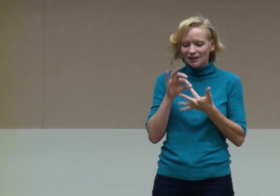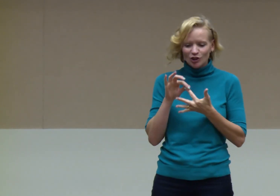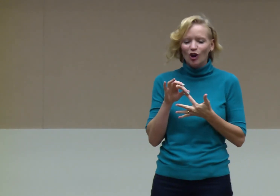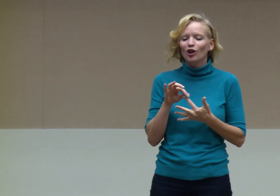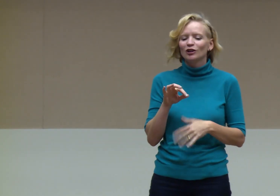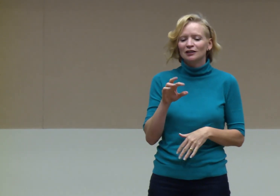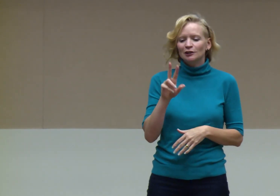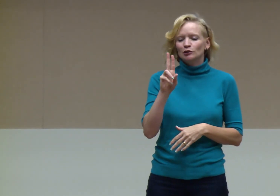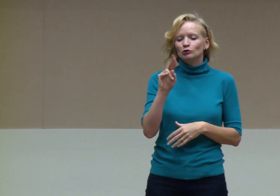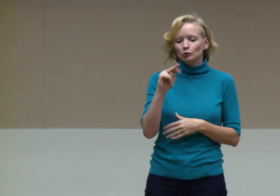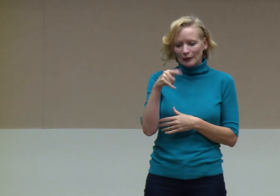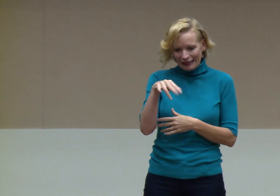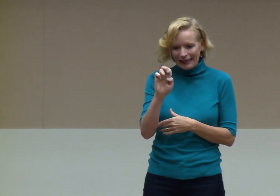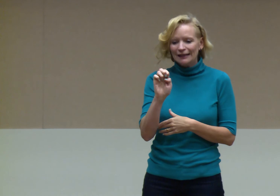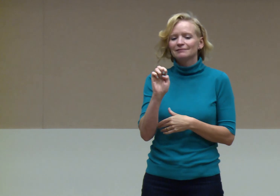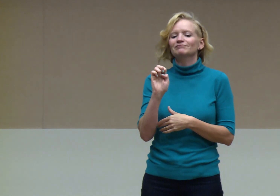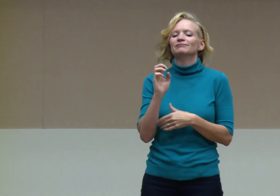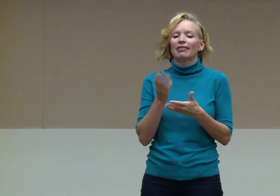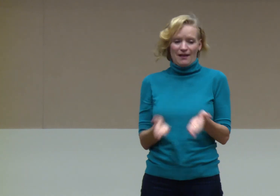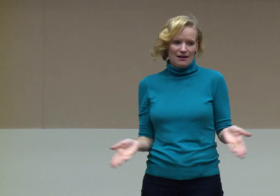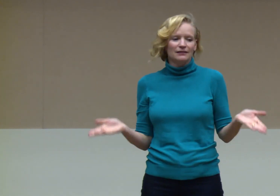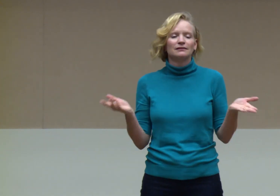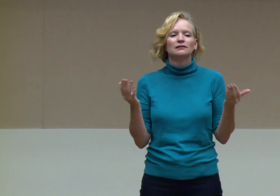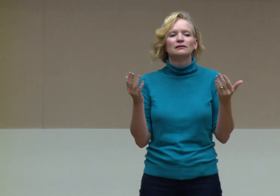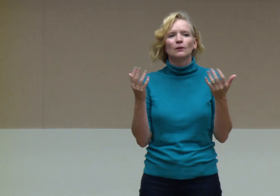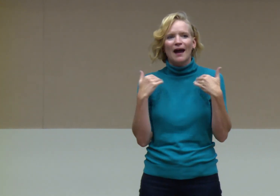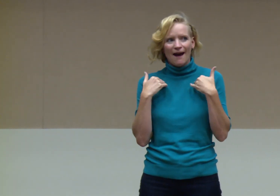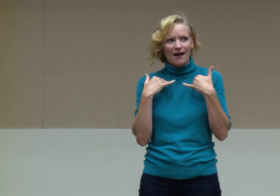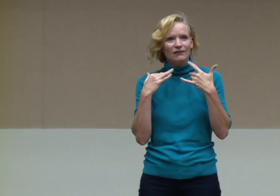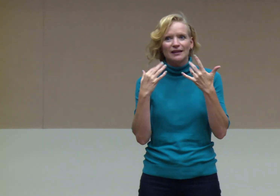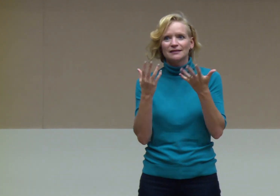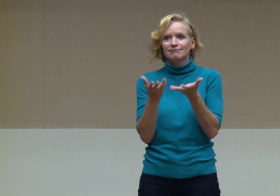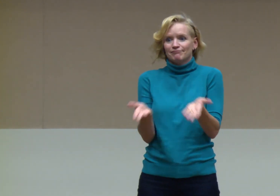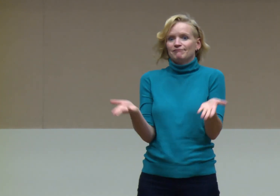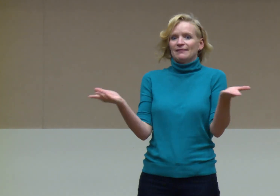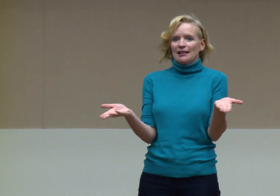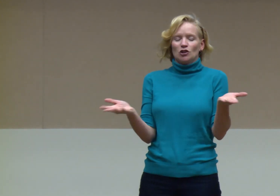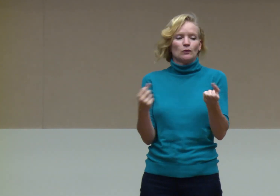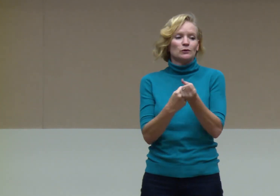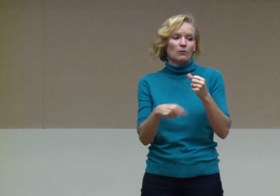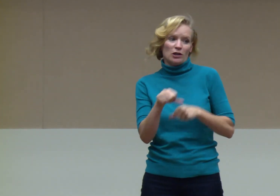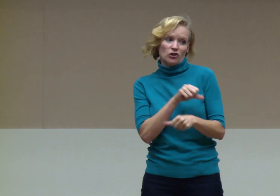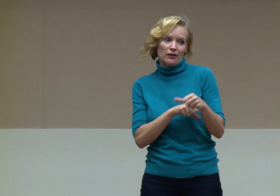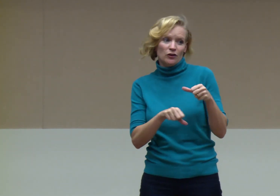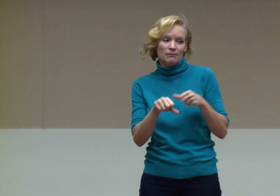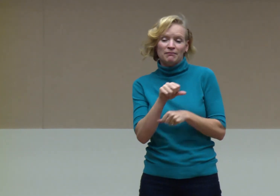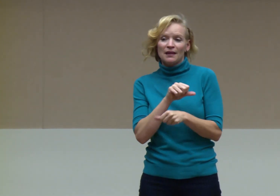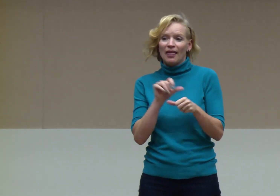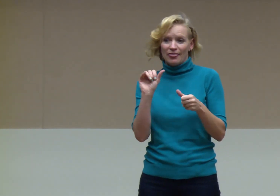This is a very, very special and unique thing to have, a resource here to support each other.